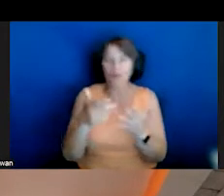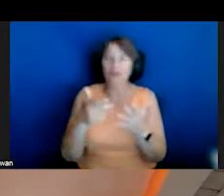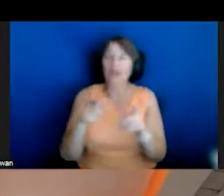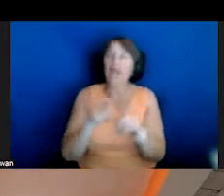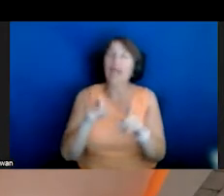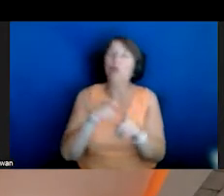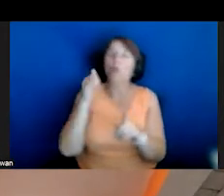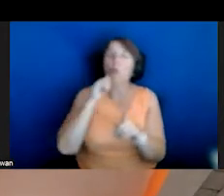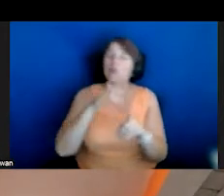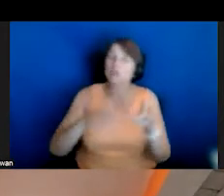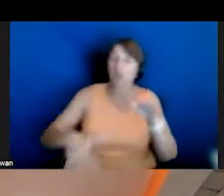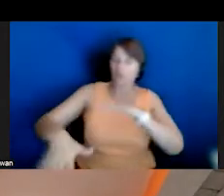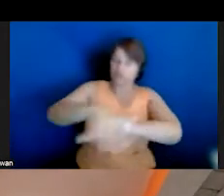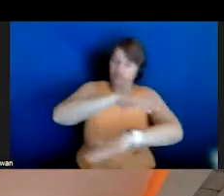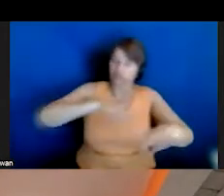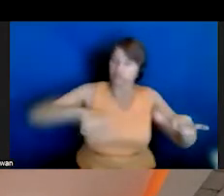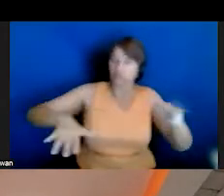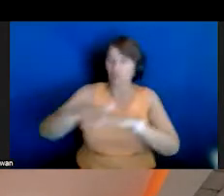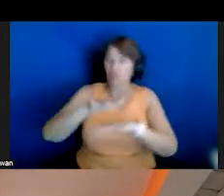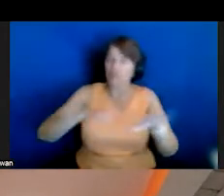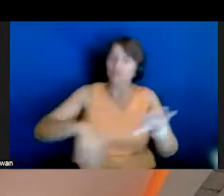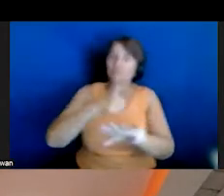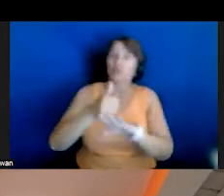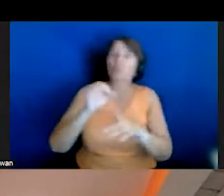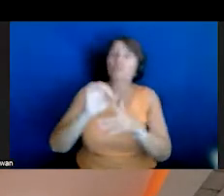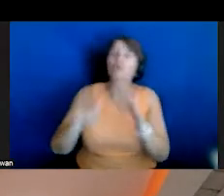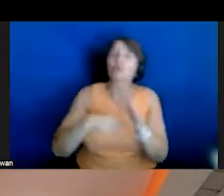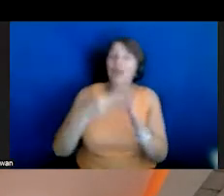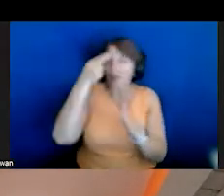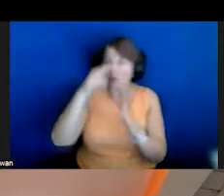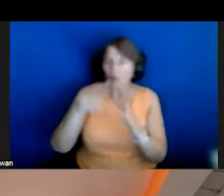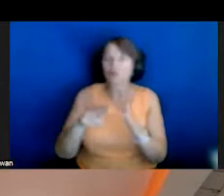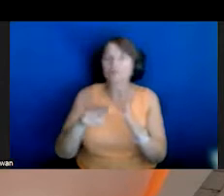We installed a project there called ‘Flatbread Society’ for eight years.